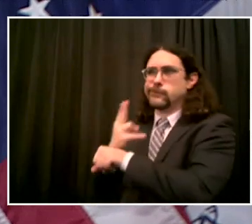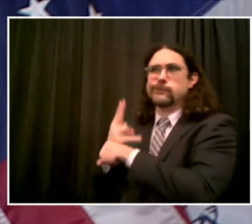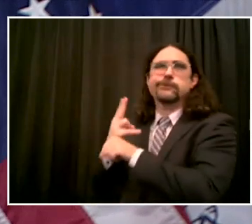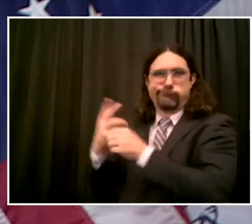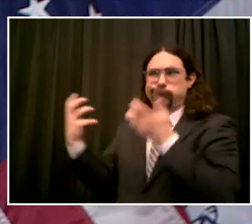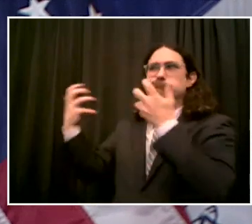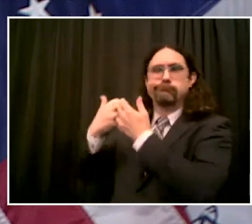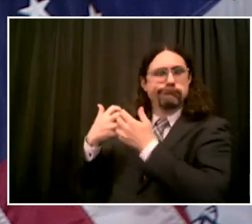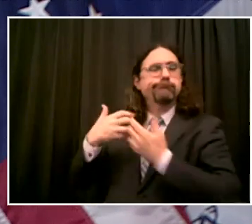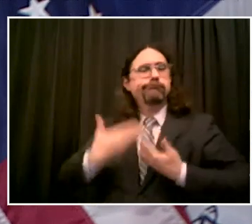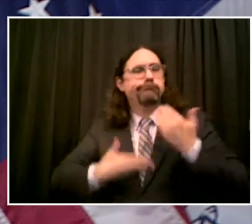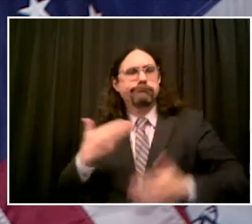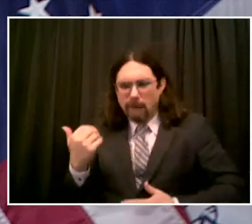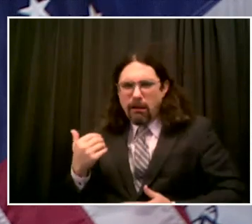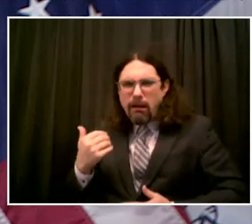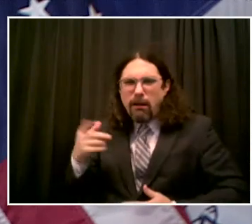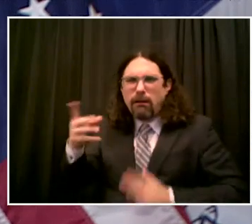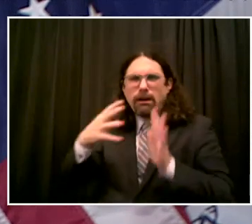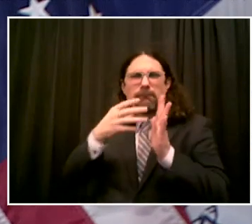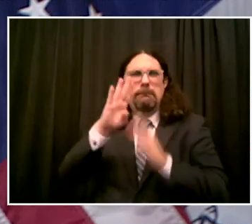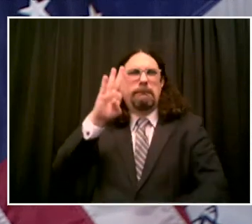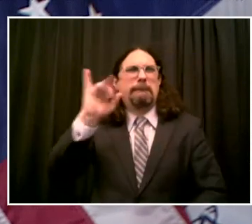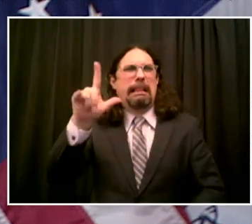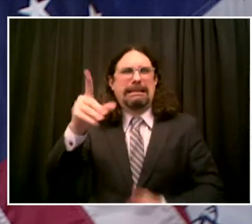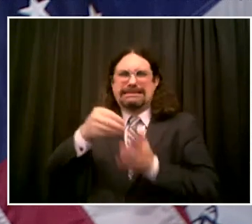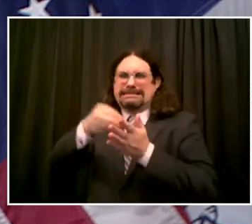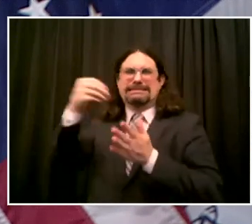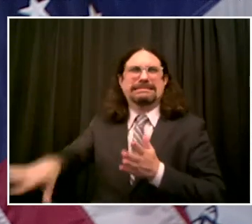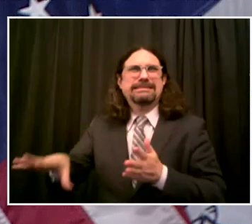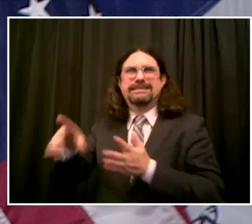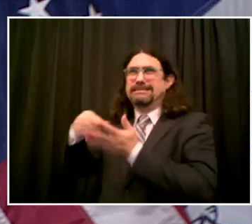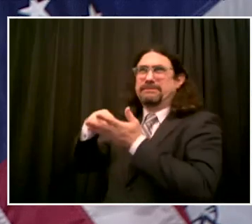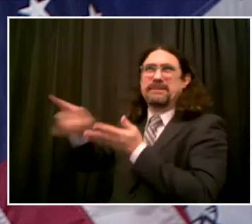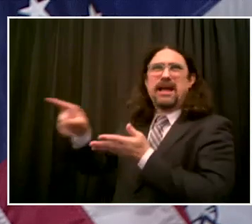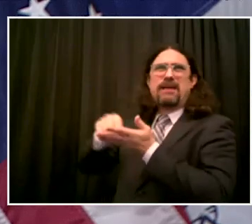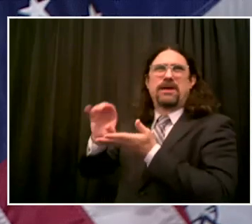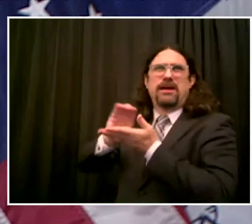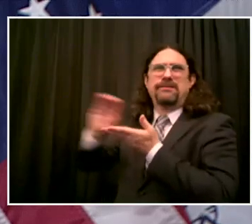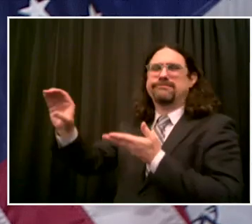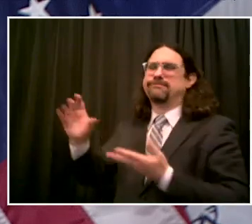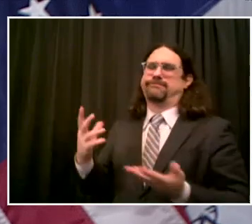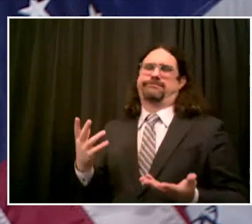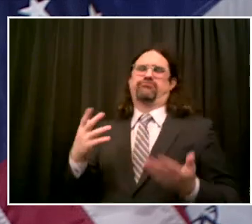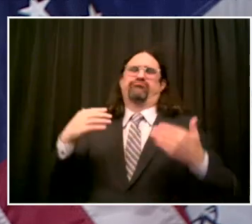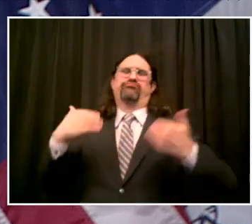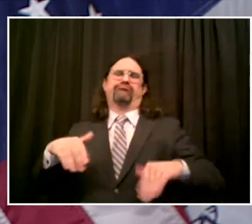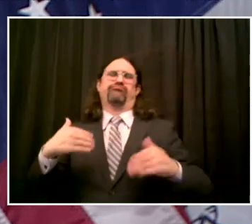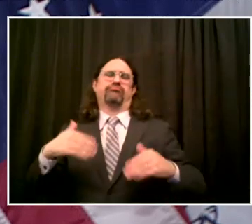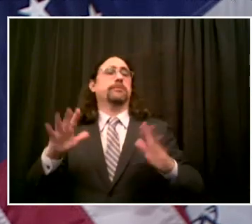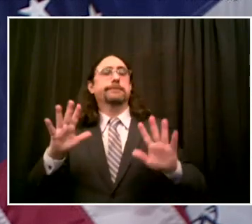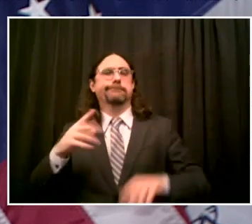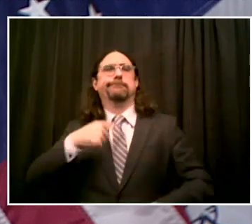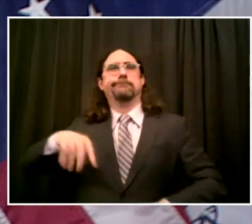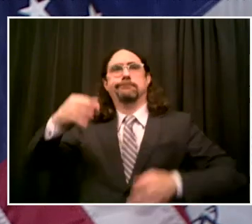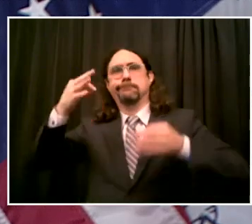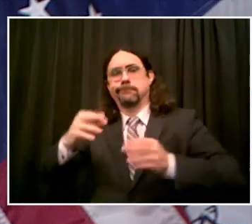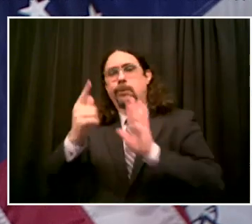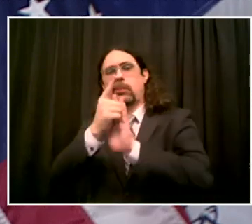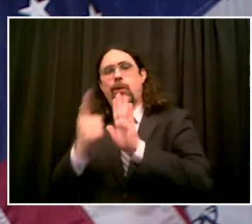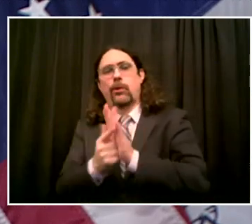SOUGHT TO ADDRESS, AND I APPRECIATE THEIR GOOD WORK ON SOME OF THE LEGISLATION HERE TODAY. AND THAT'S THE SMALL BUSINESS SIDE.